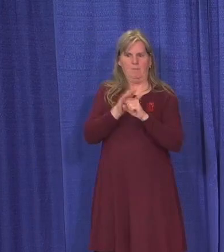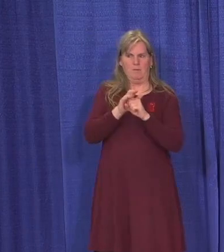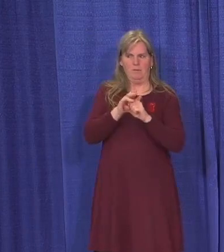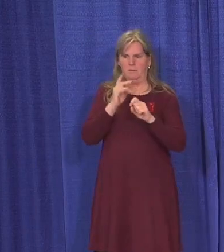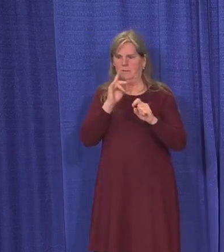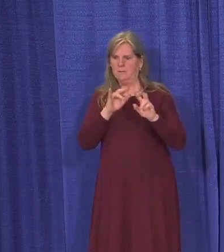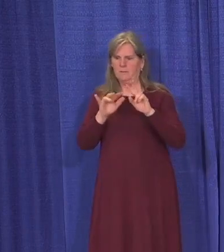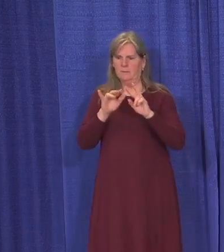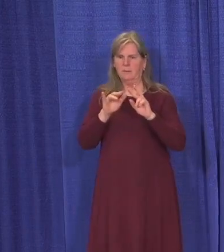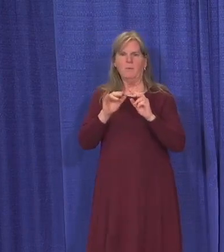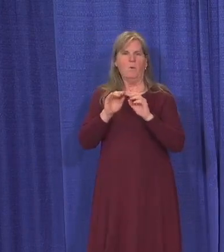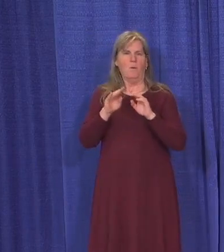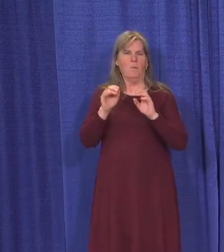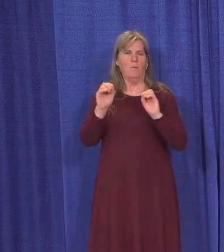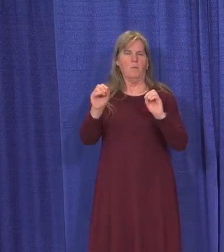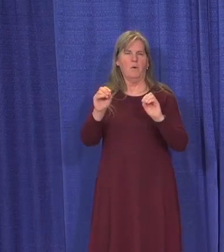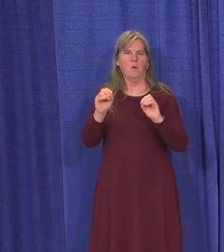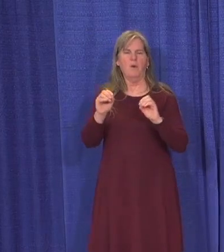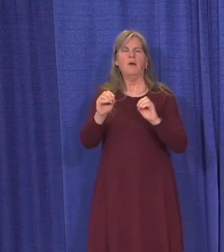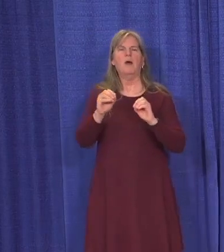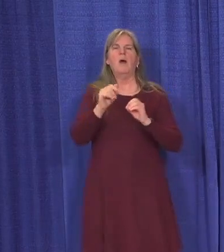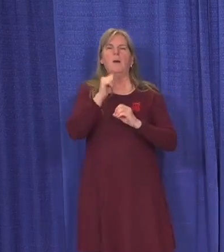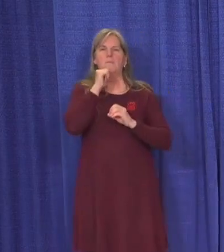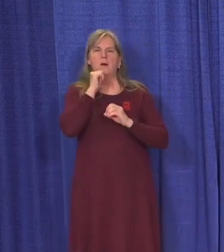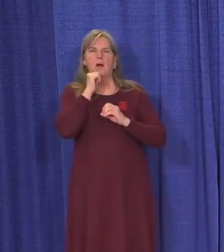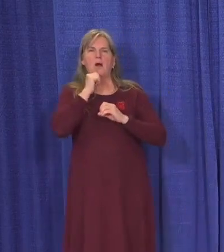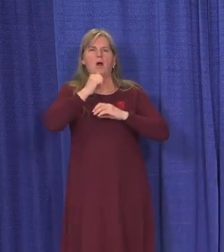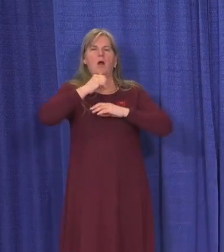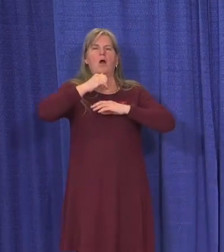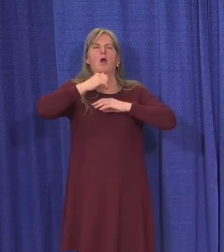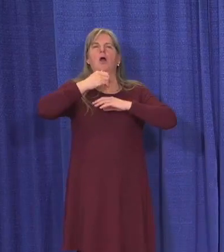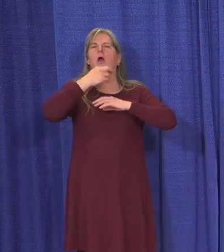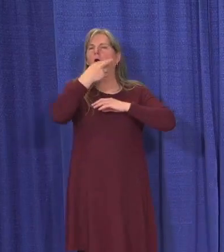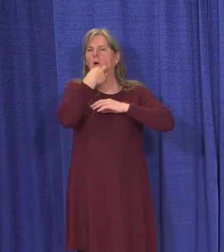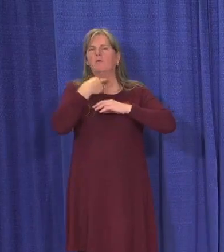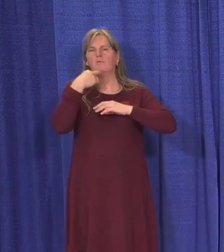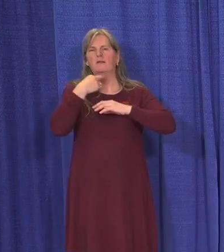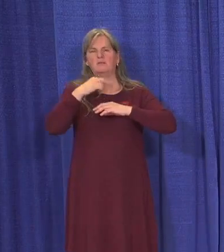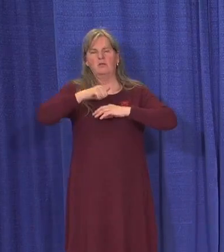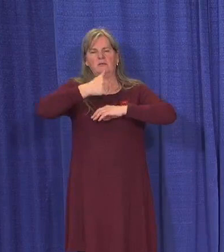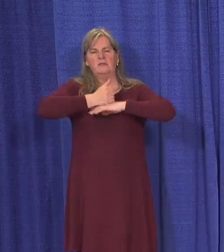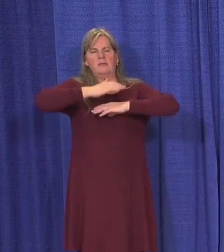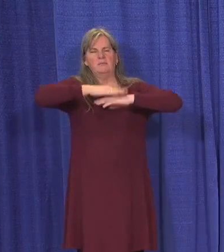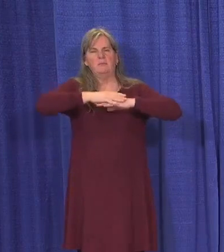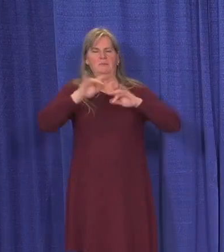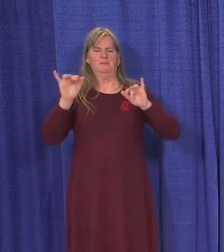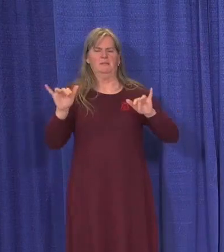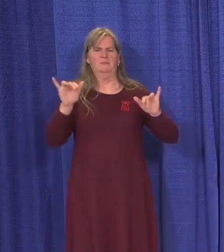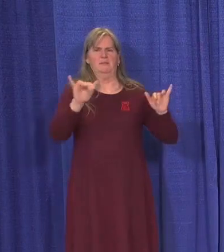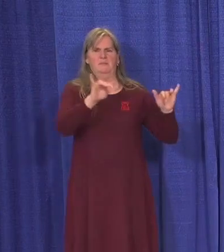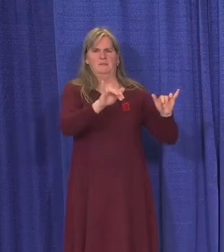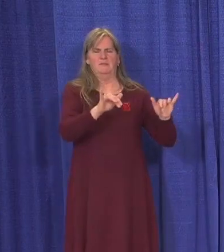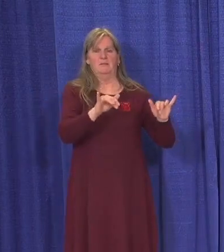not mean dancing and hanging out will be reintroduced but we do